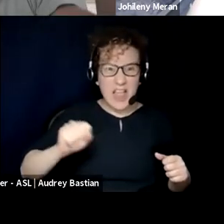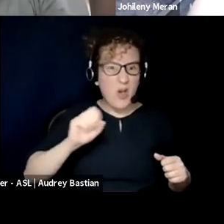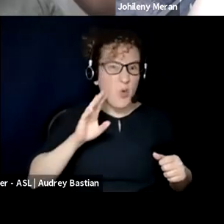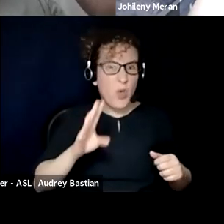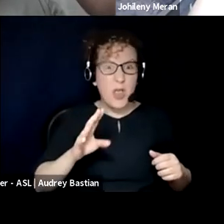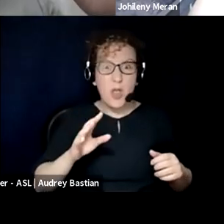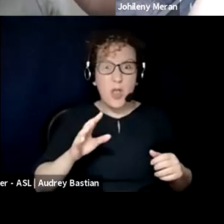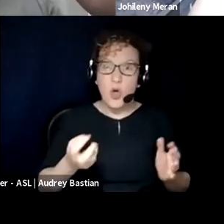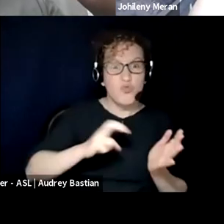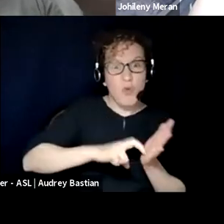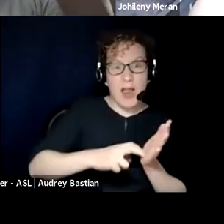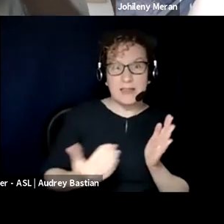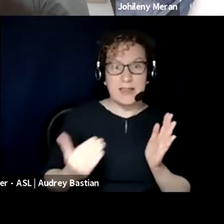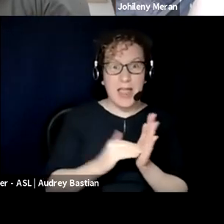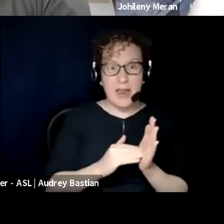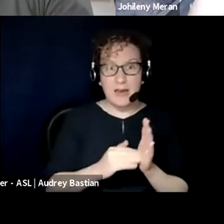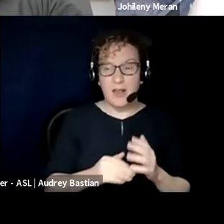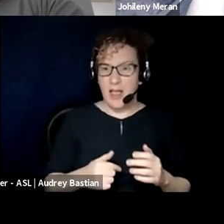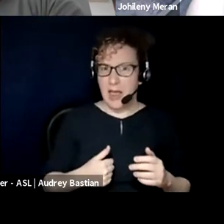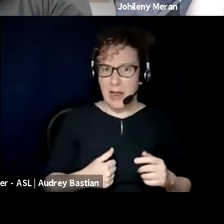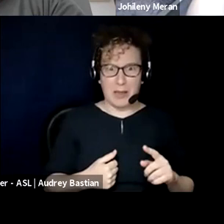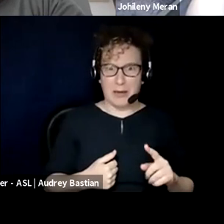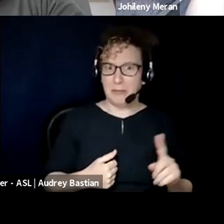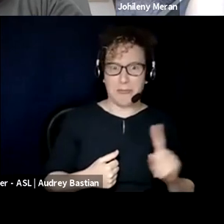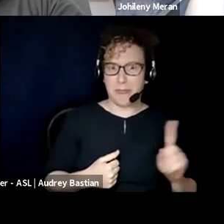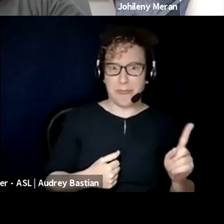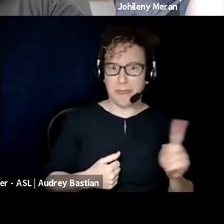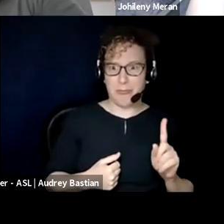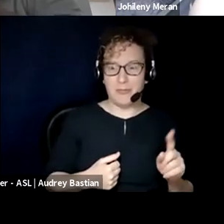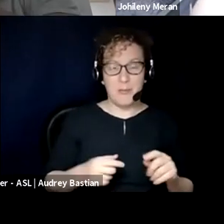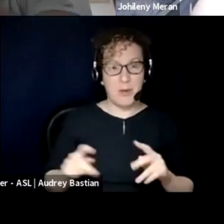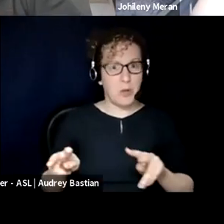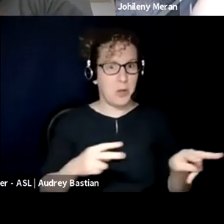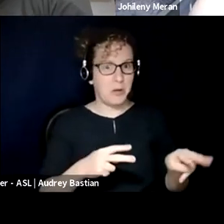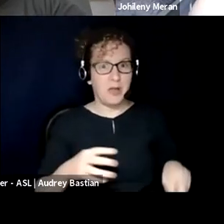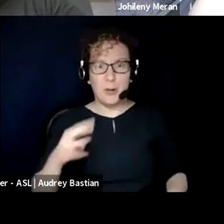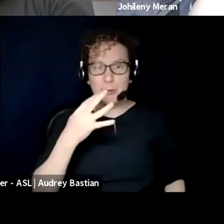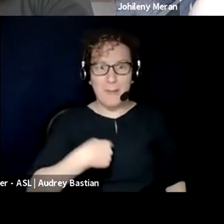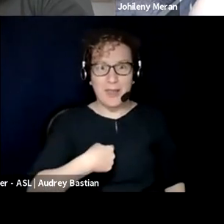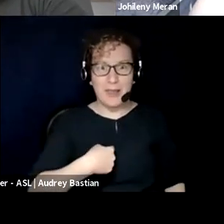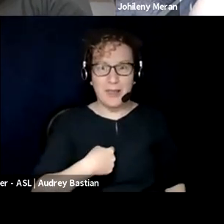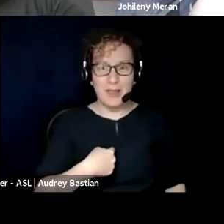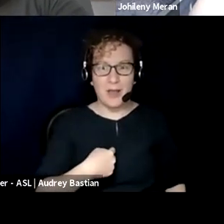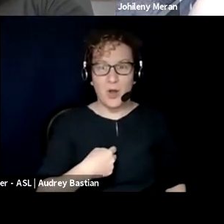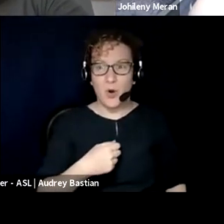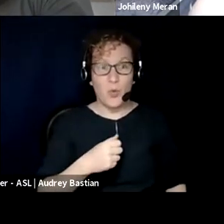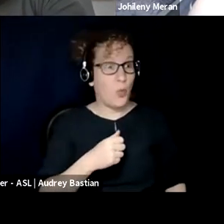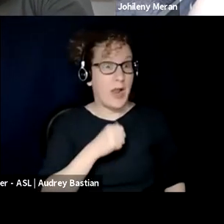not doing that. And like everybody in the class sort of looked at me. And I said what we are not going to do is that. You are not going to sit here and lie